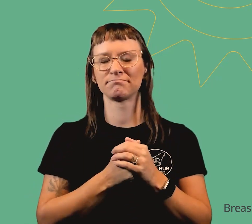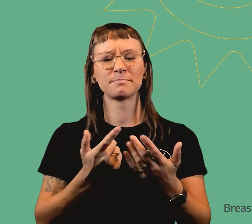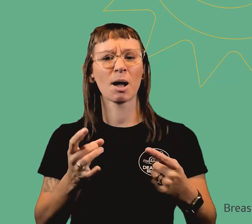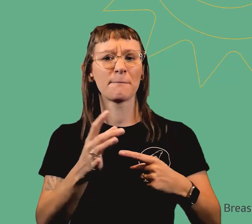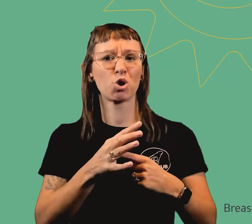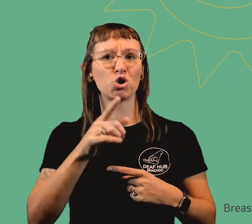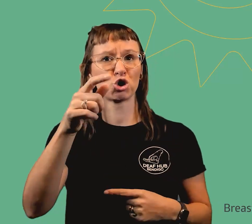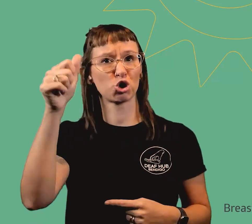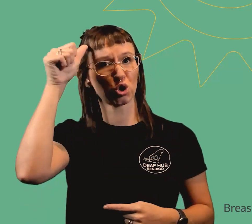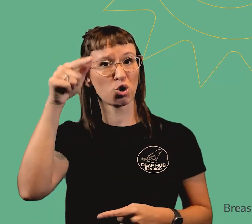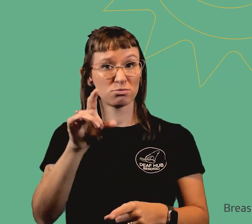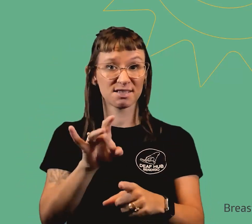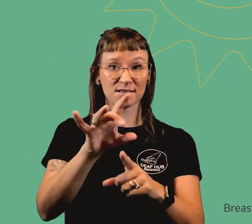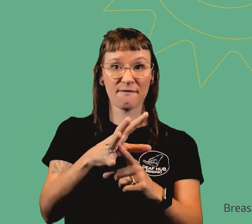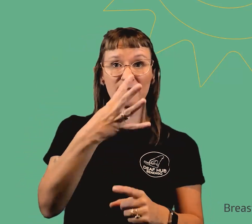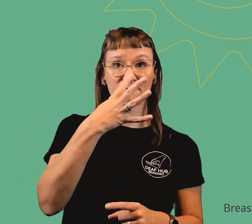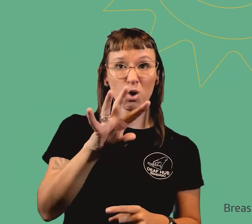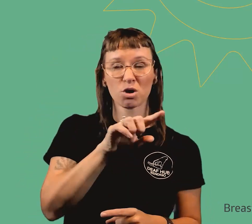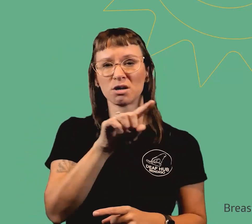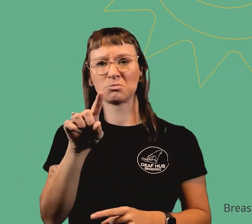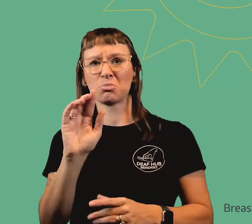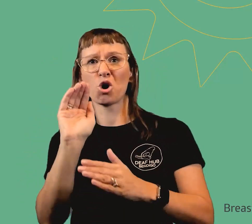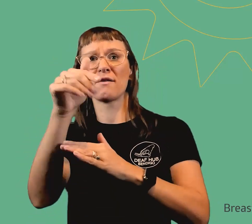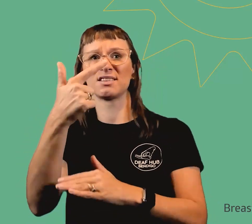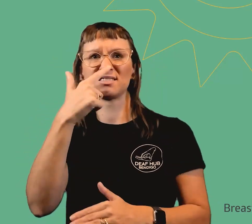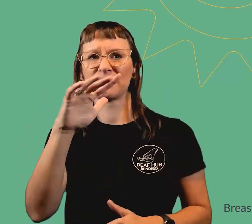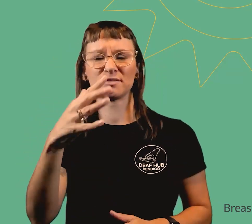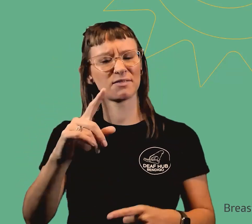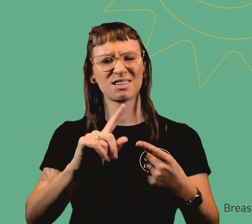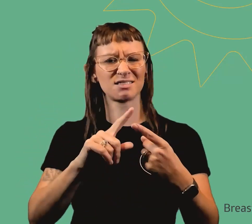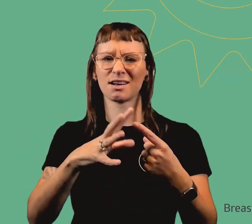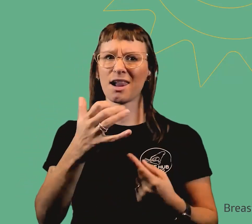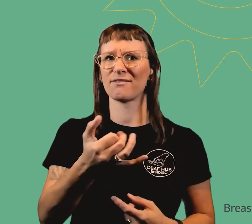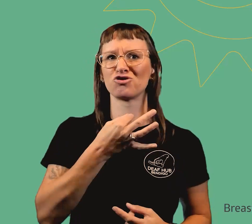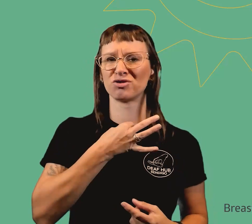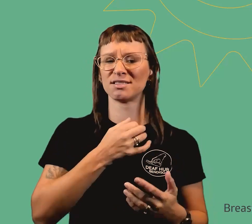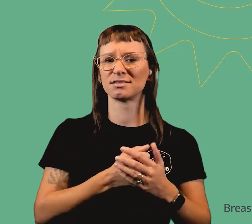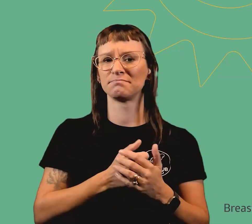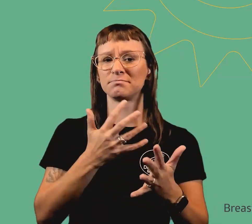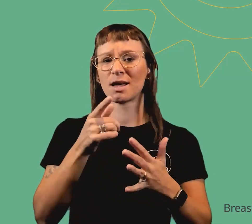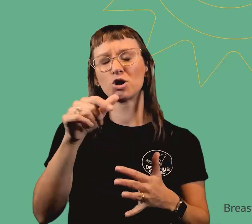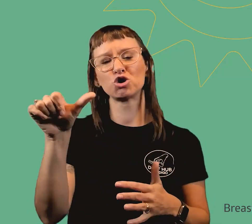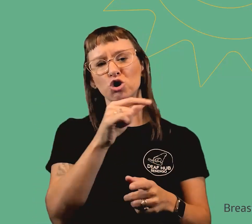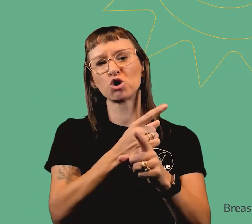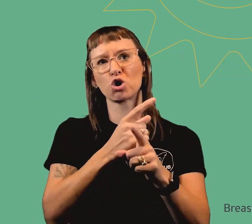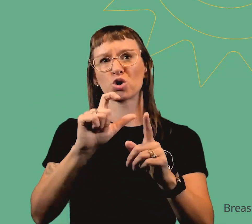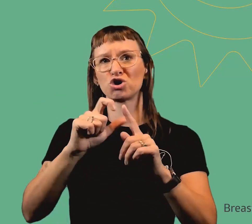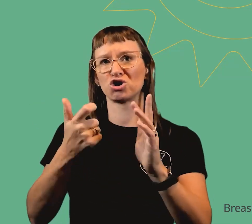If you are in your 40s or over 75 you are still at risk and should talk to your doctor to find out if breast screening is right for you.